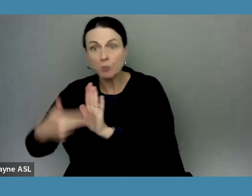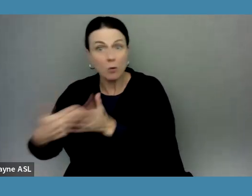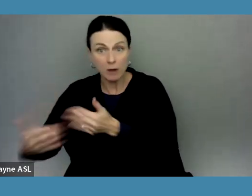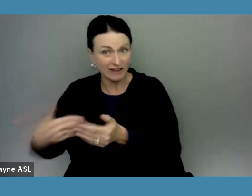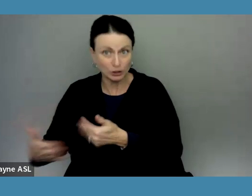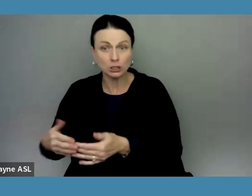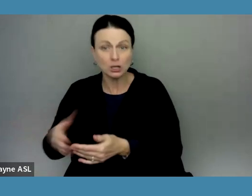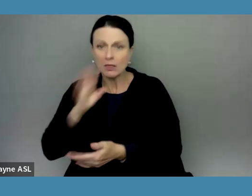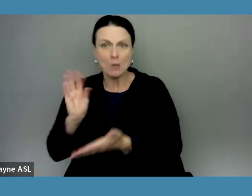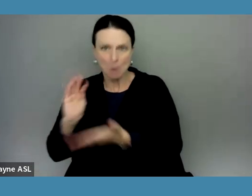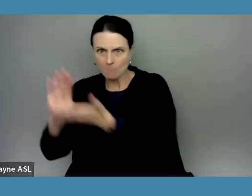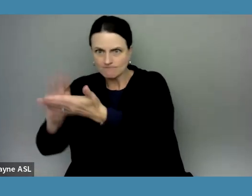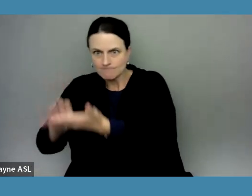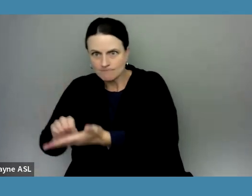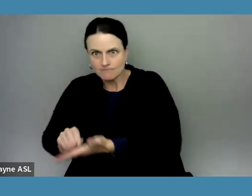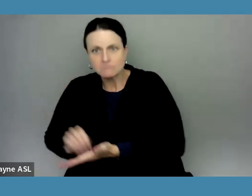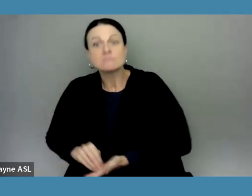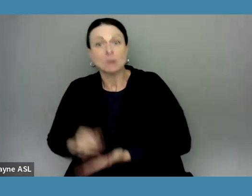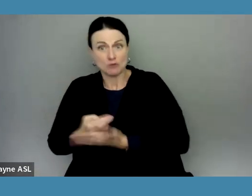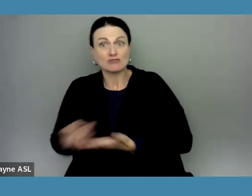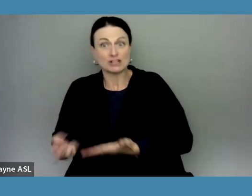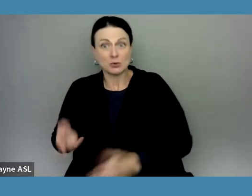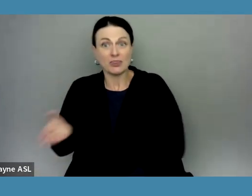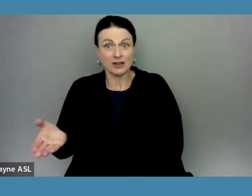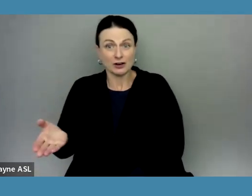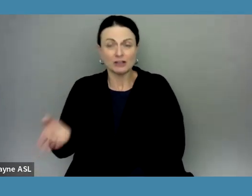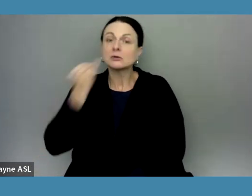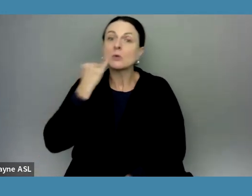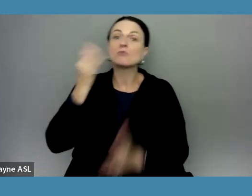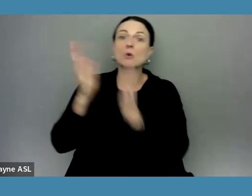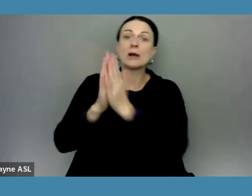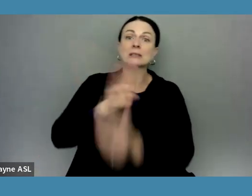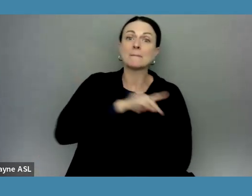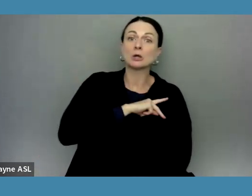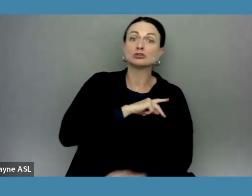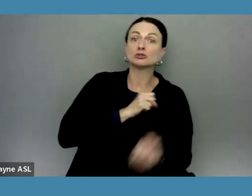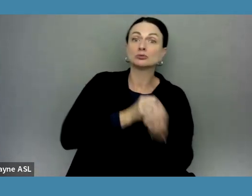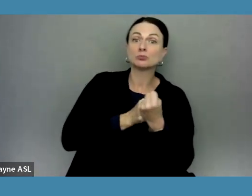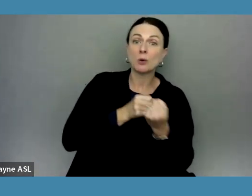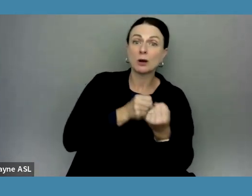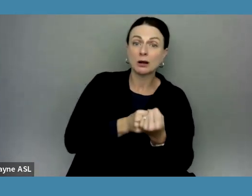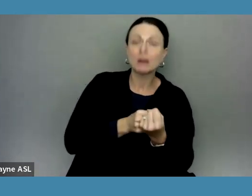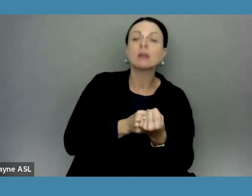So for example, if you're requesting personal supports, you could quote portions